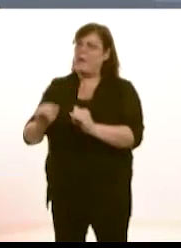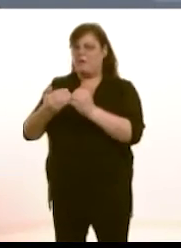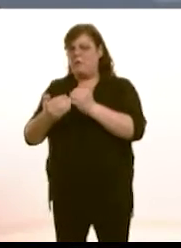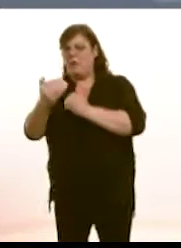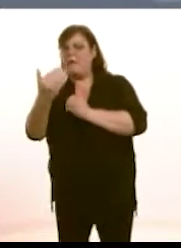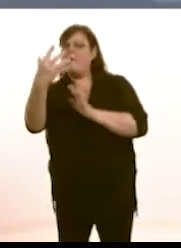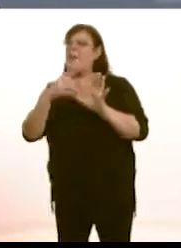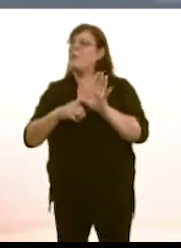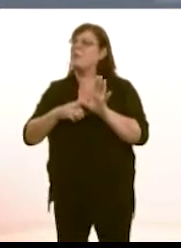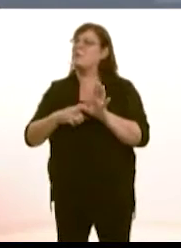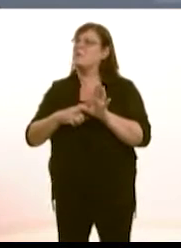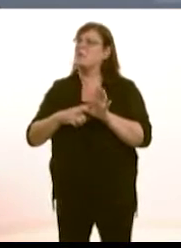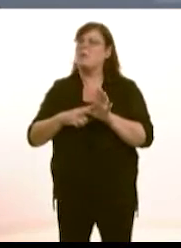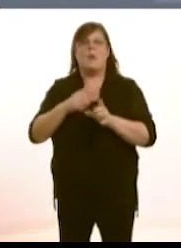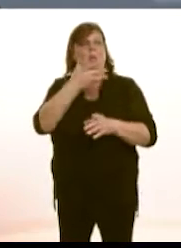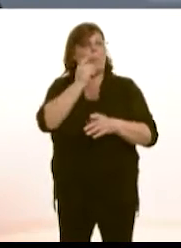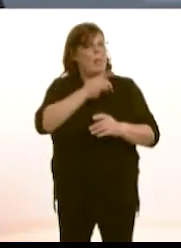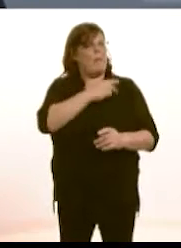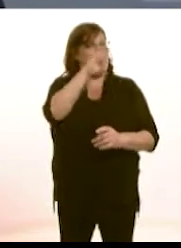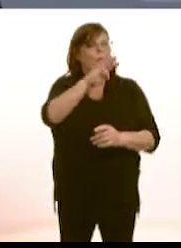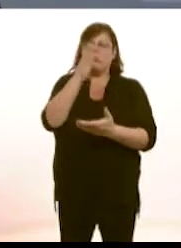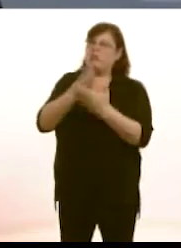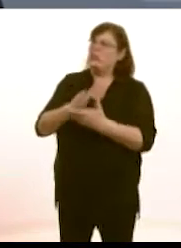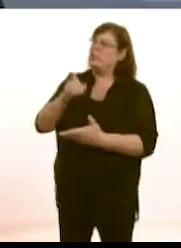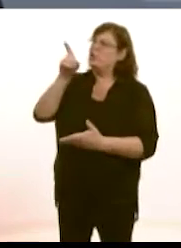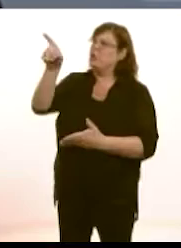Why on earth should the people of Wales trust you this time?